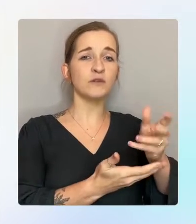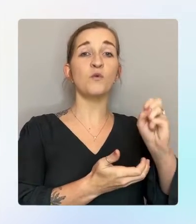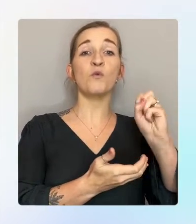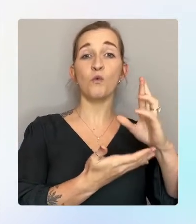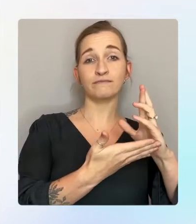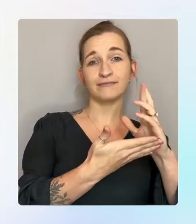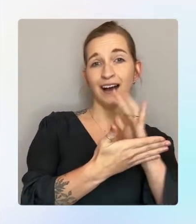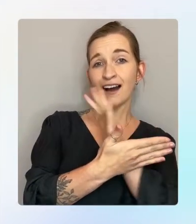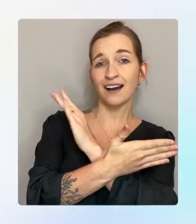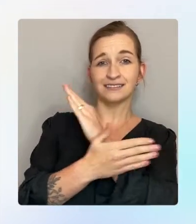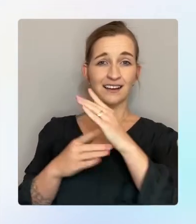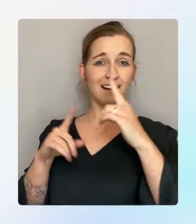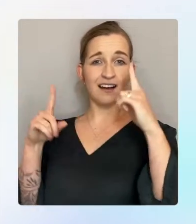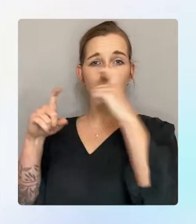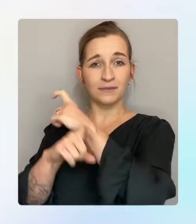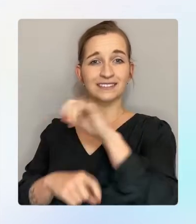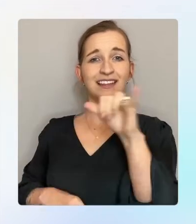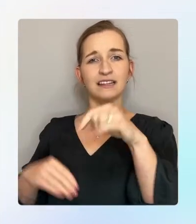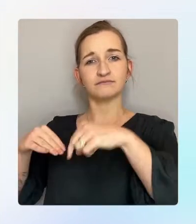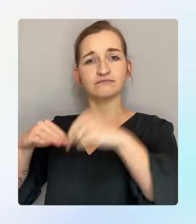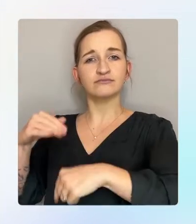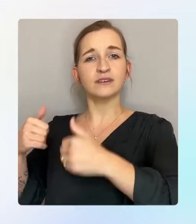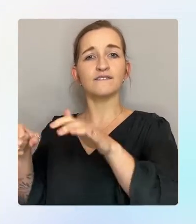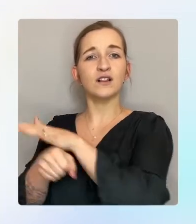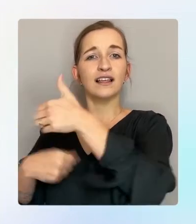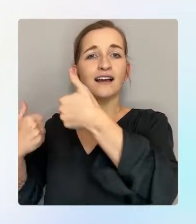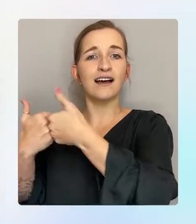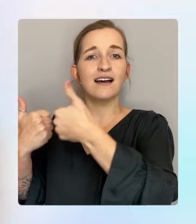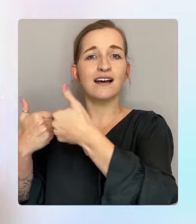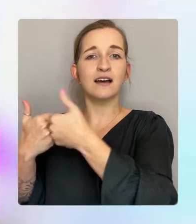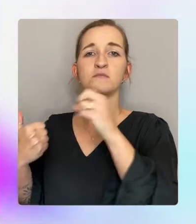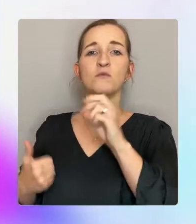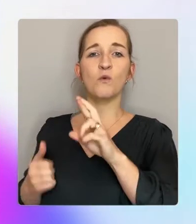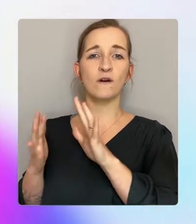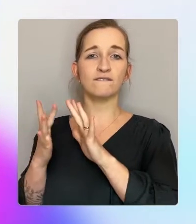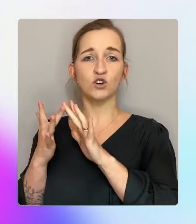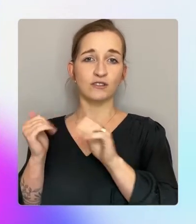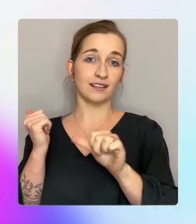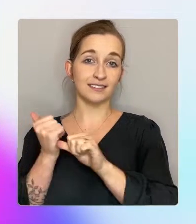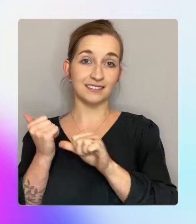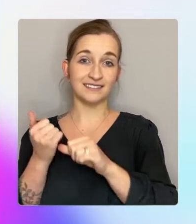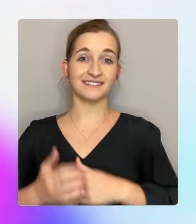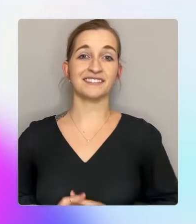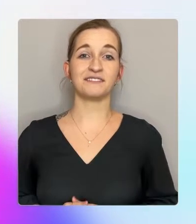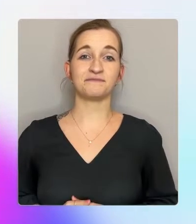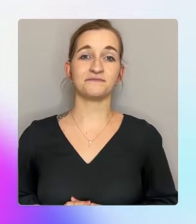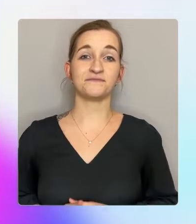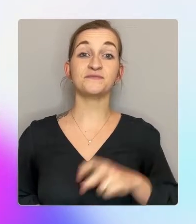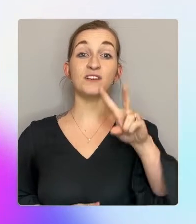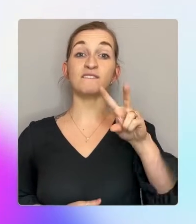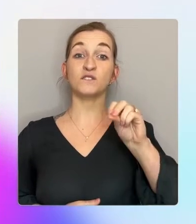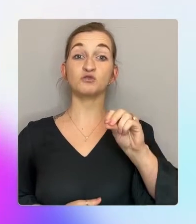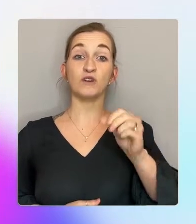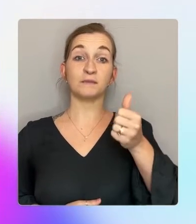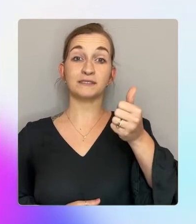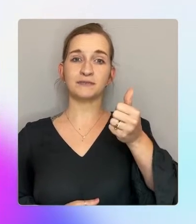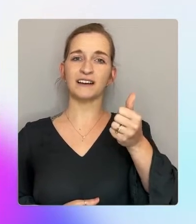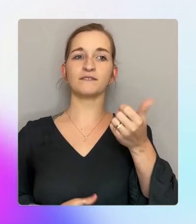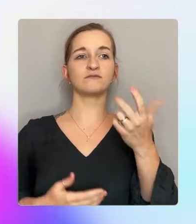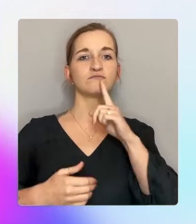or as complex as a full-fledged game or virtual assistant. Virtual objects are a building block